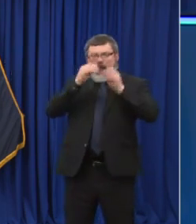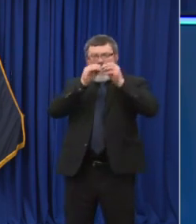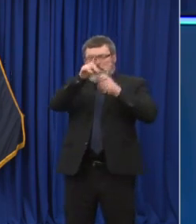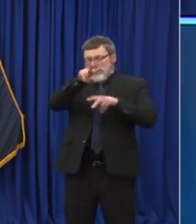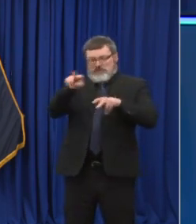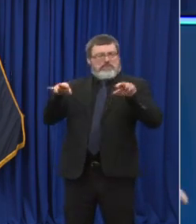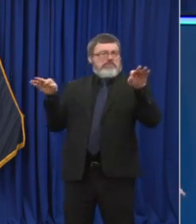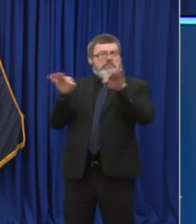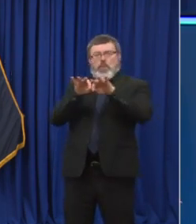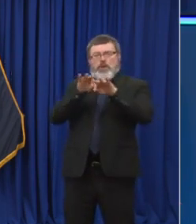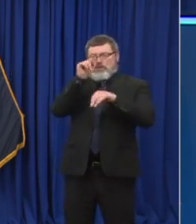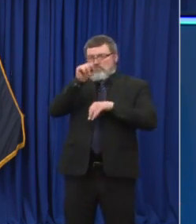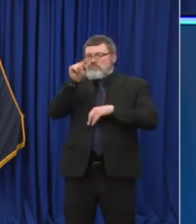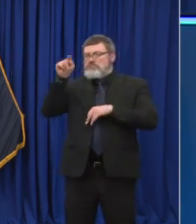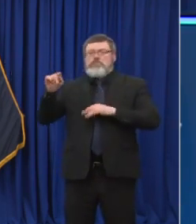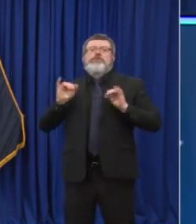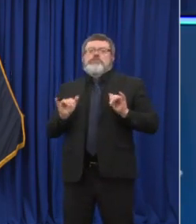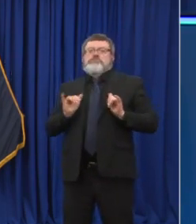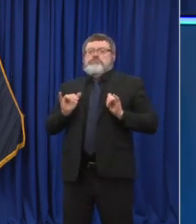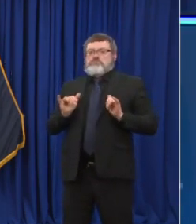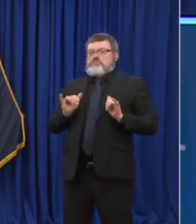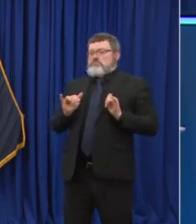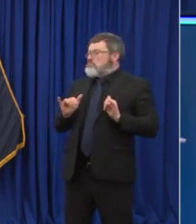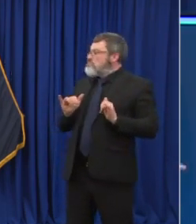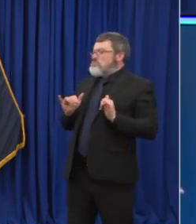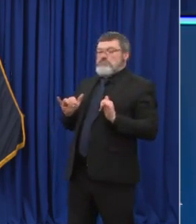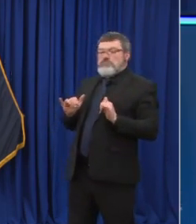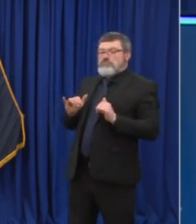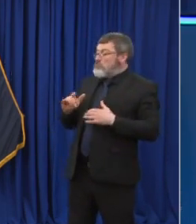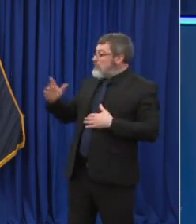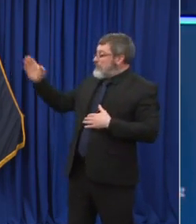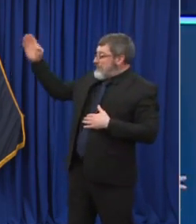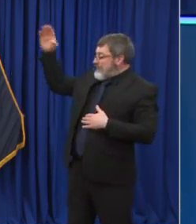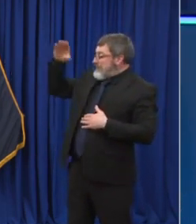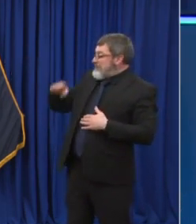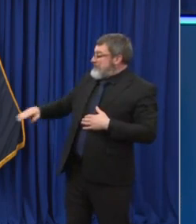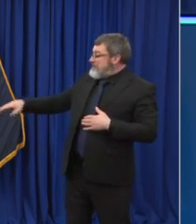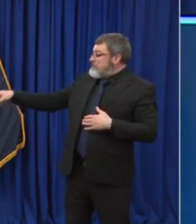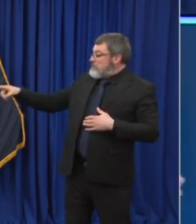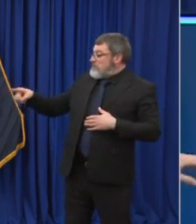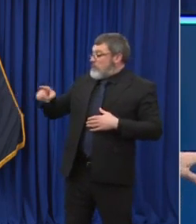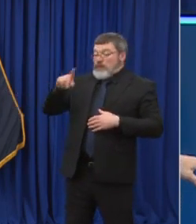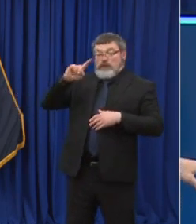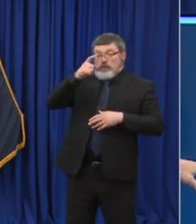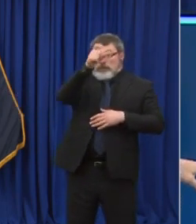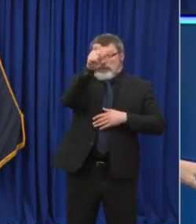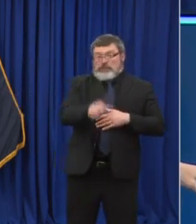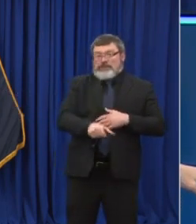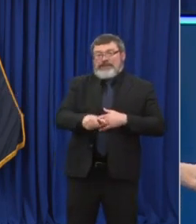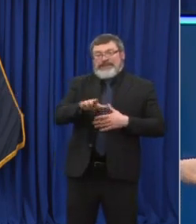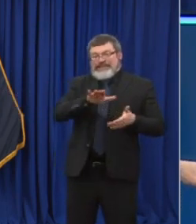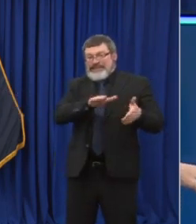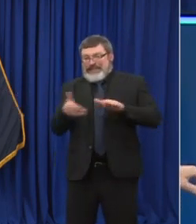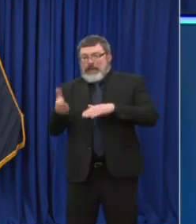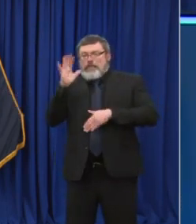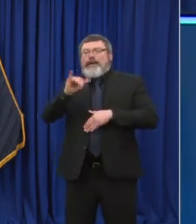THE SECOND LINE IS QUITE PERTINENT BECAUSE IS RELATIVE TO WHAT WE ARE SEEING TODAY.